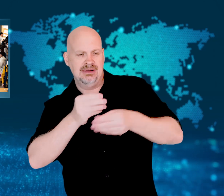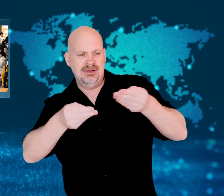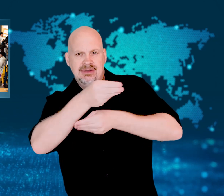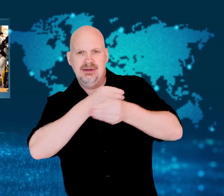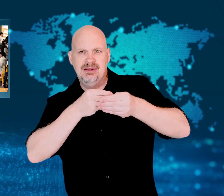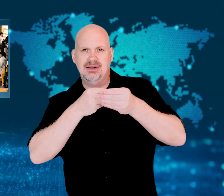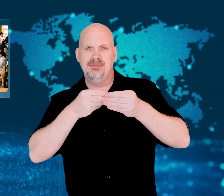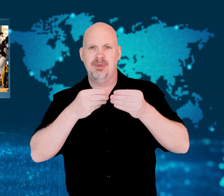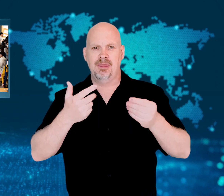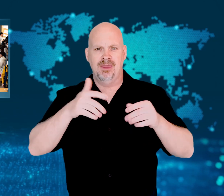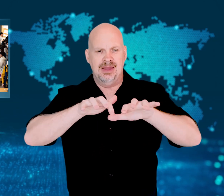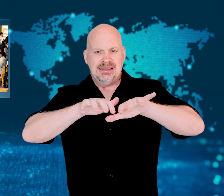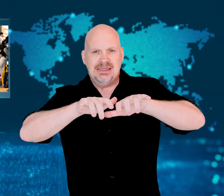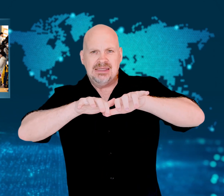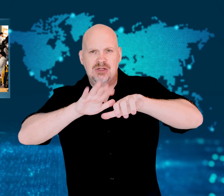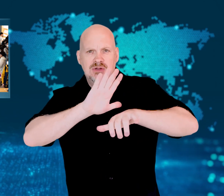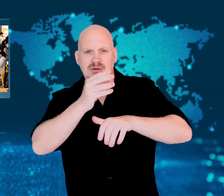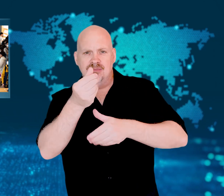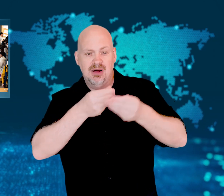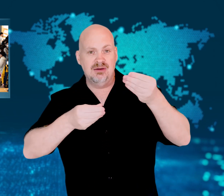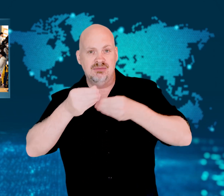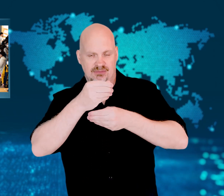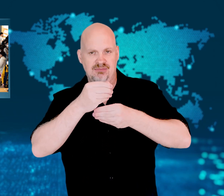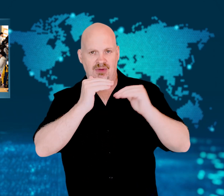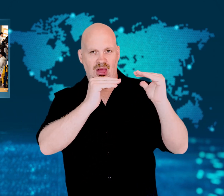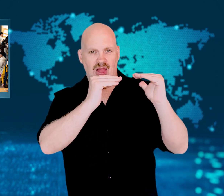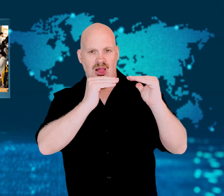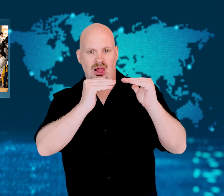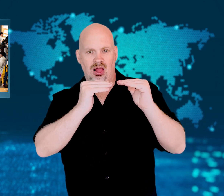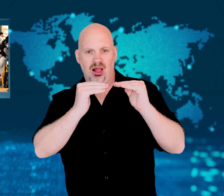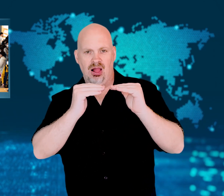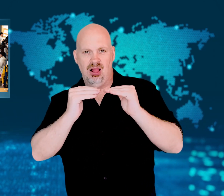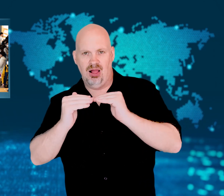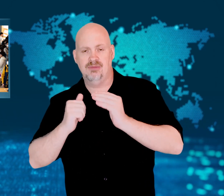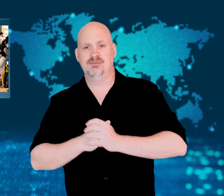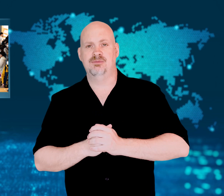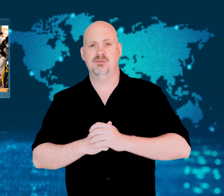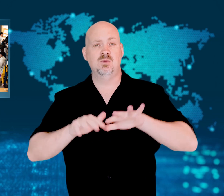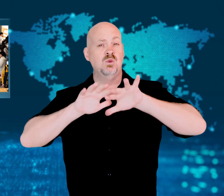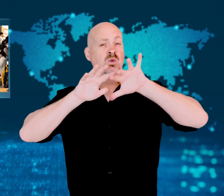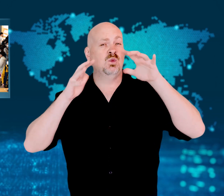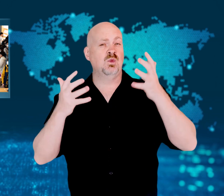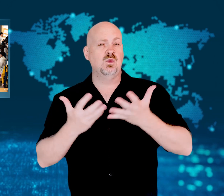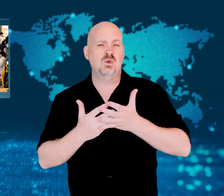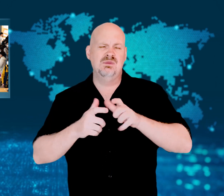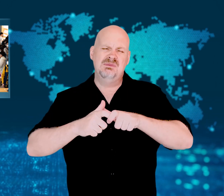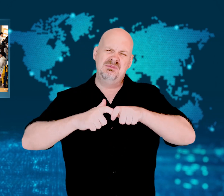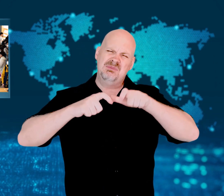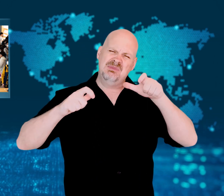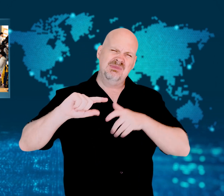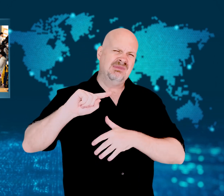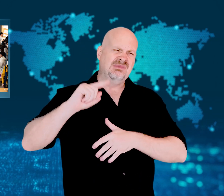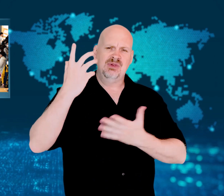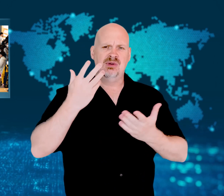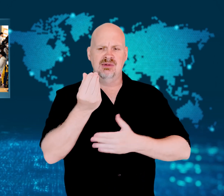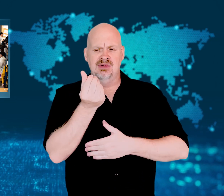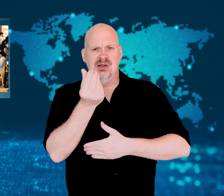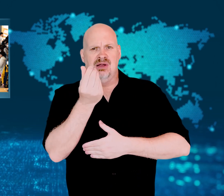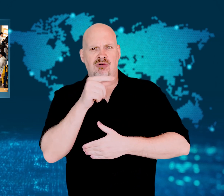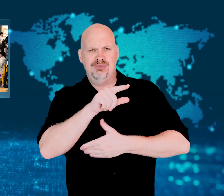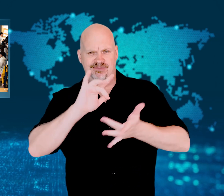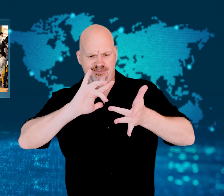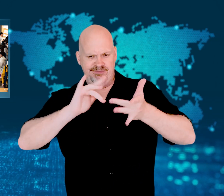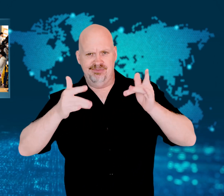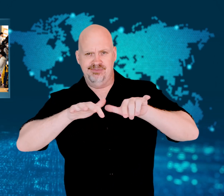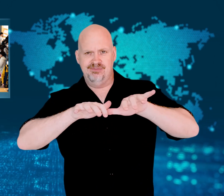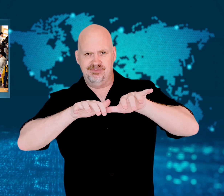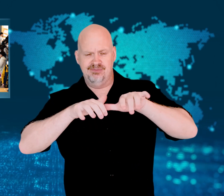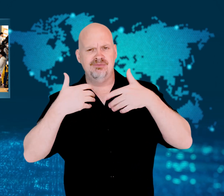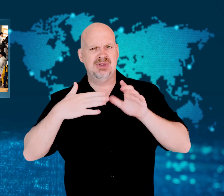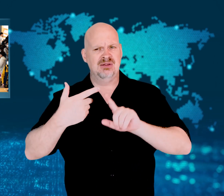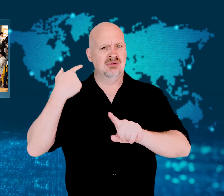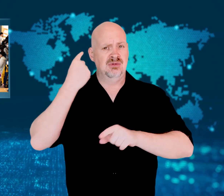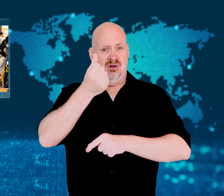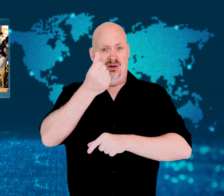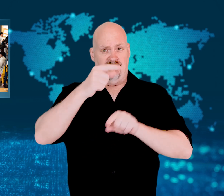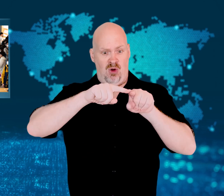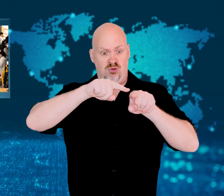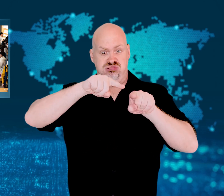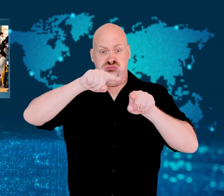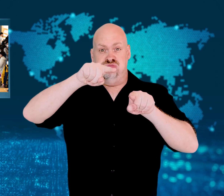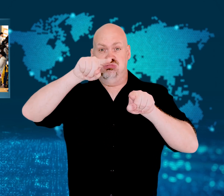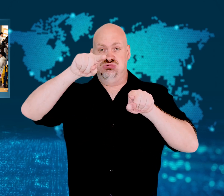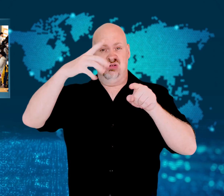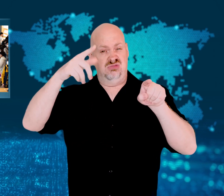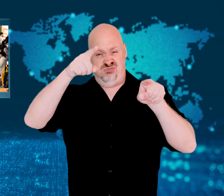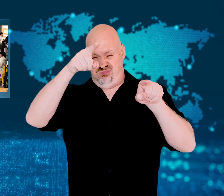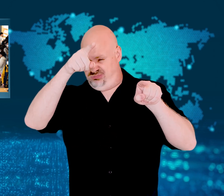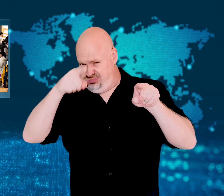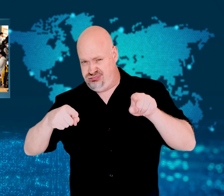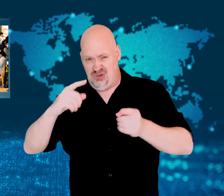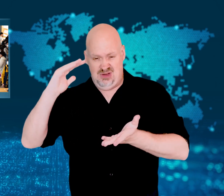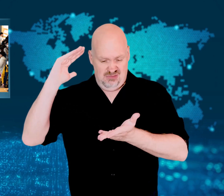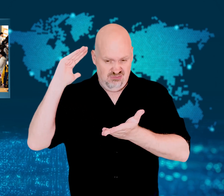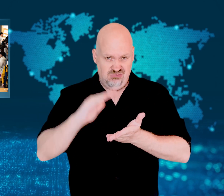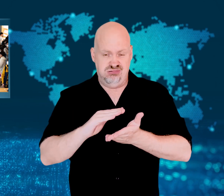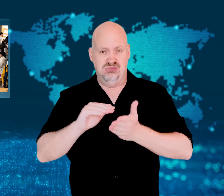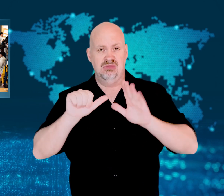These sales have affected Bitcoin and digital currencies as well.